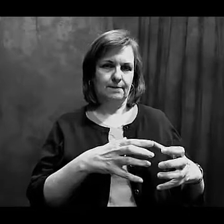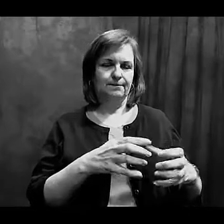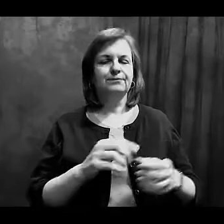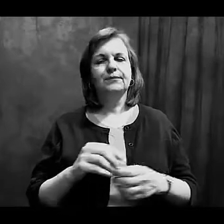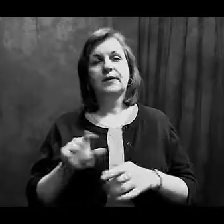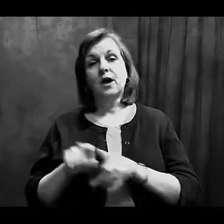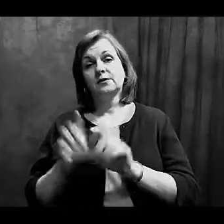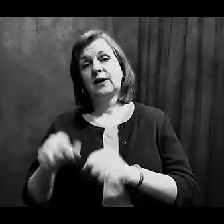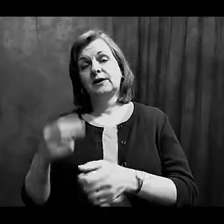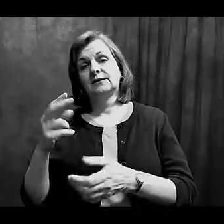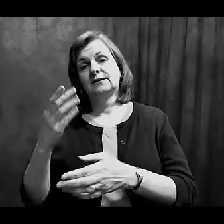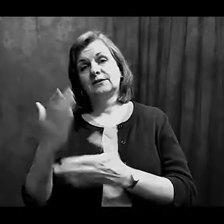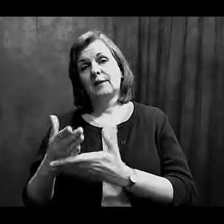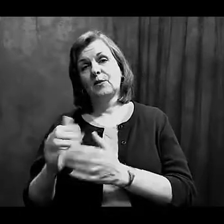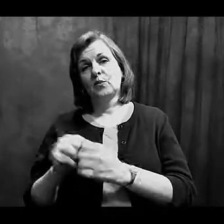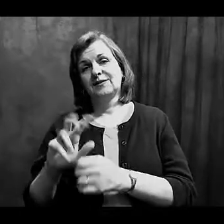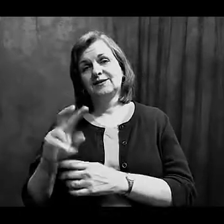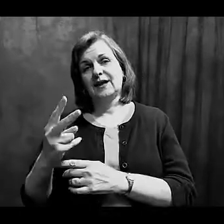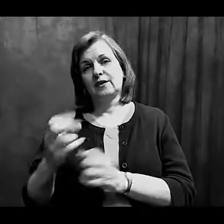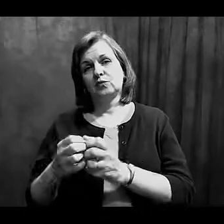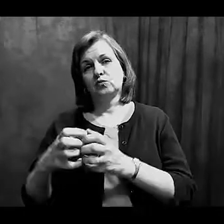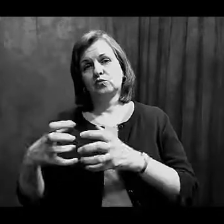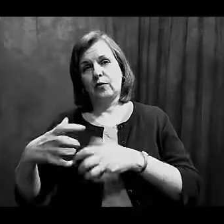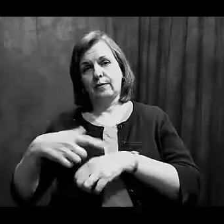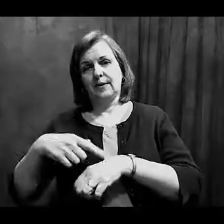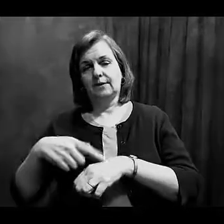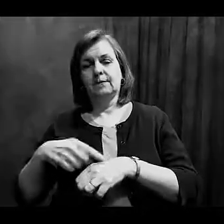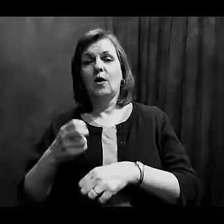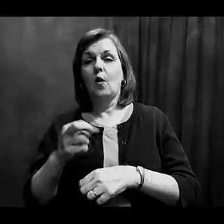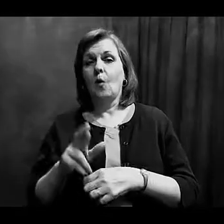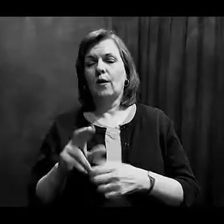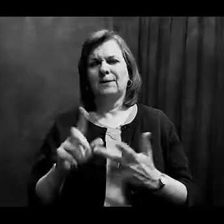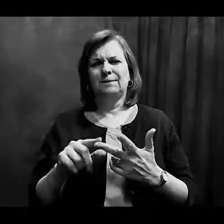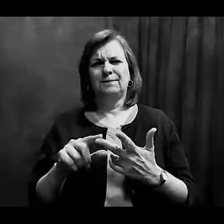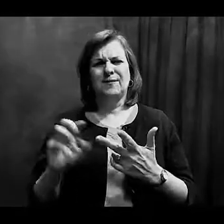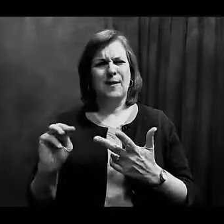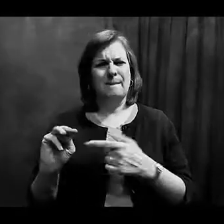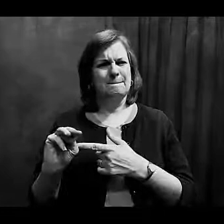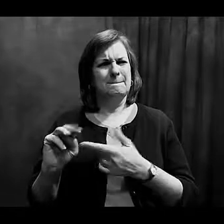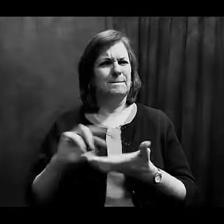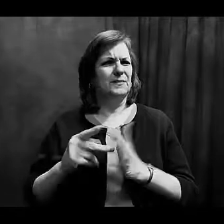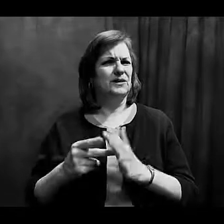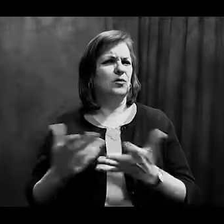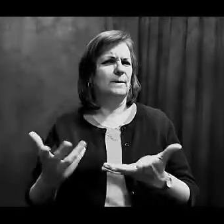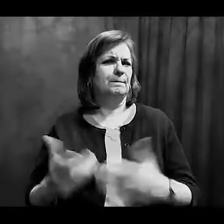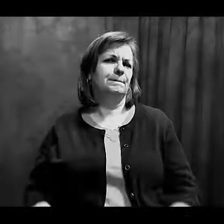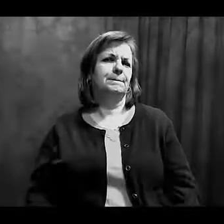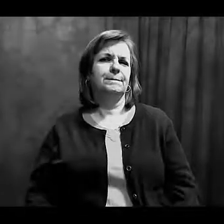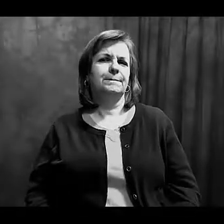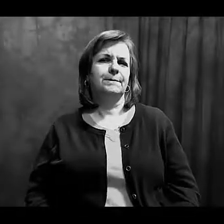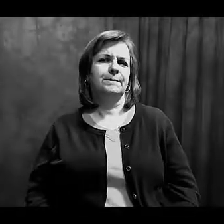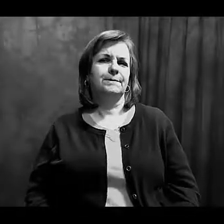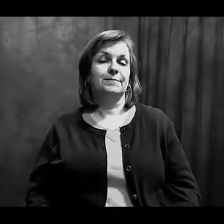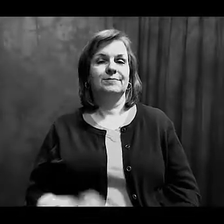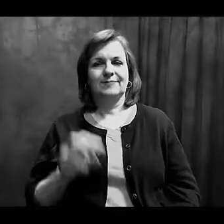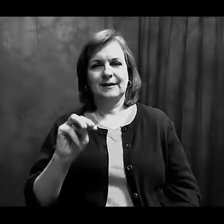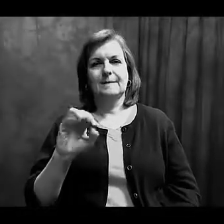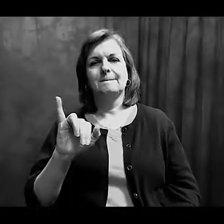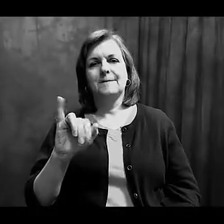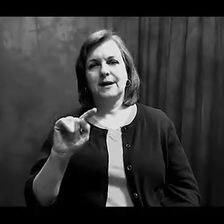you can also stop it in the second growth pattern lower what would end the